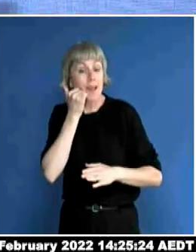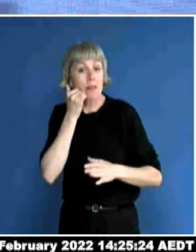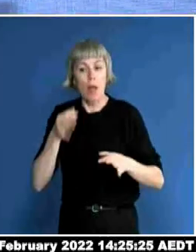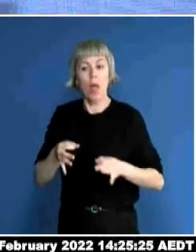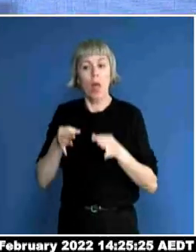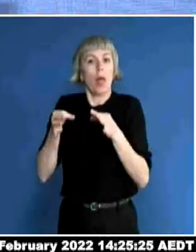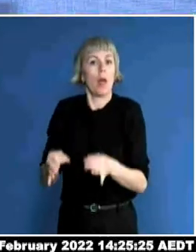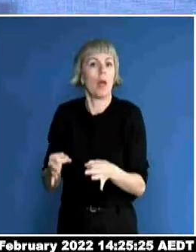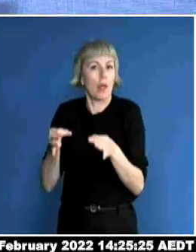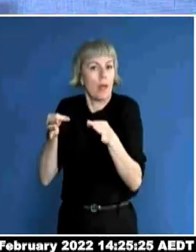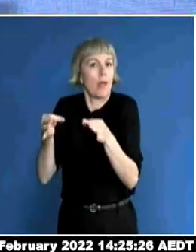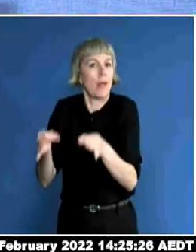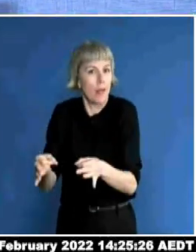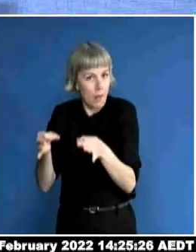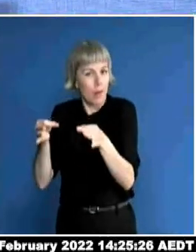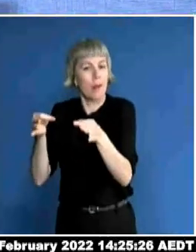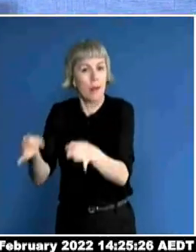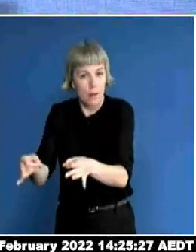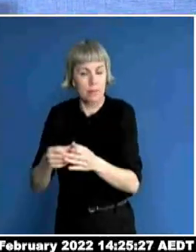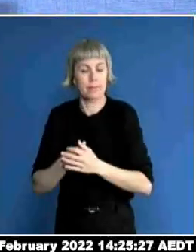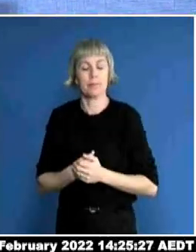six participants were still training in the café.